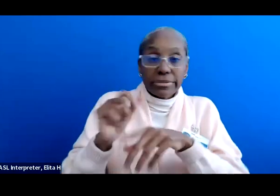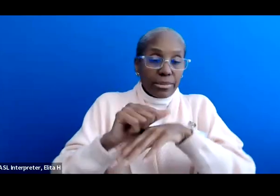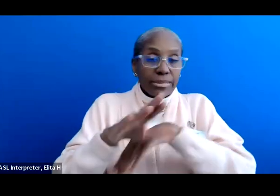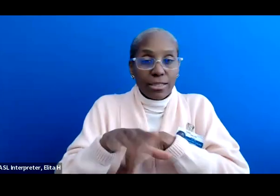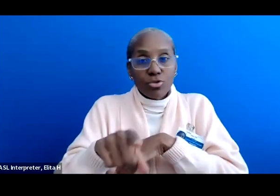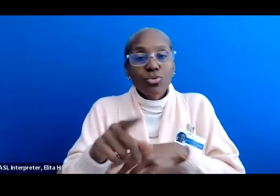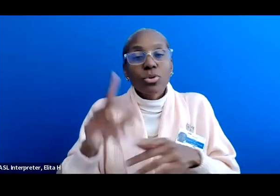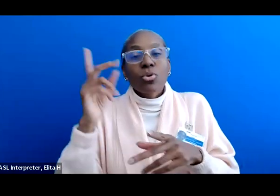Always have that with you.